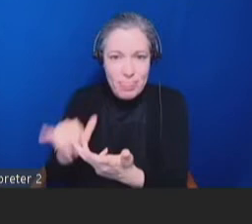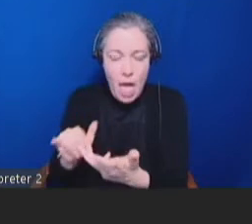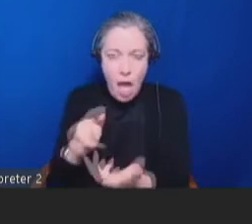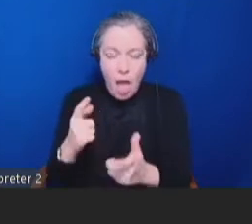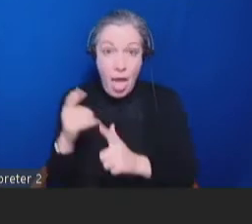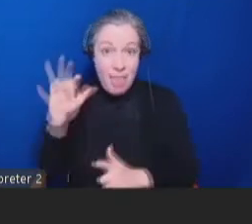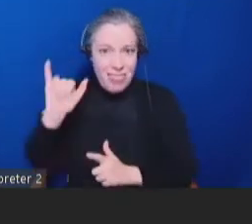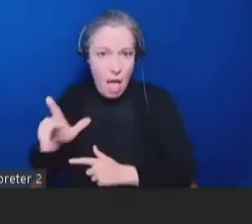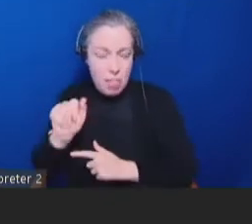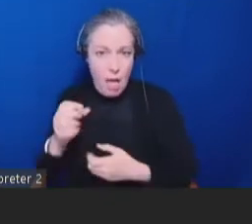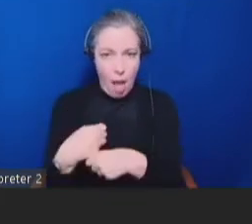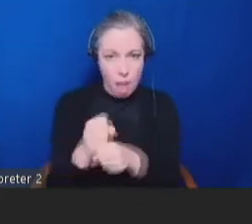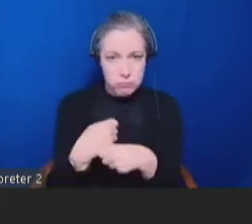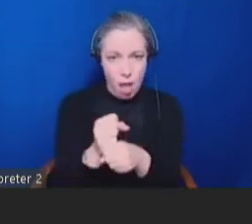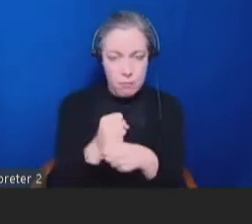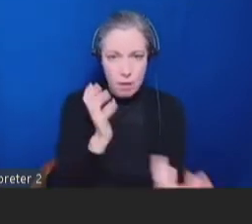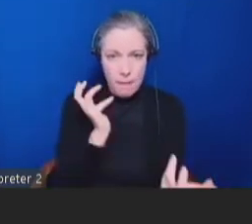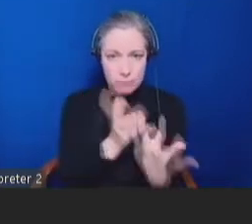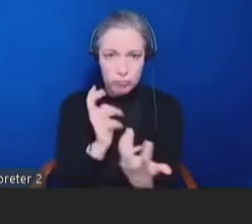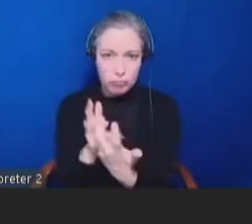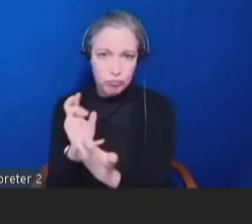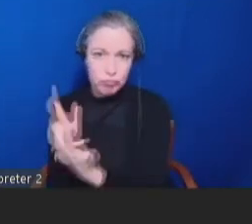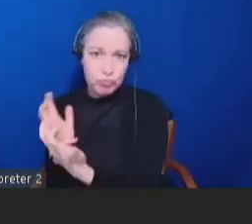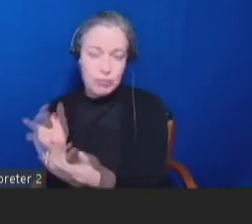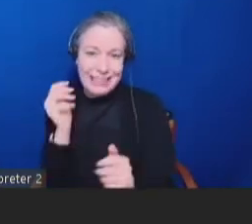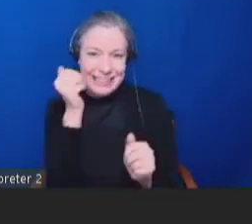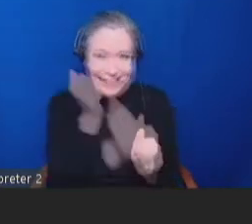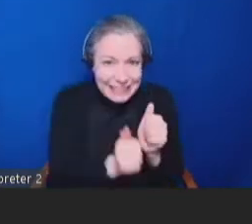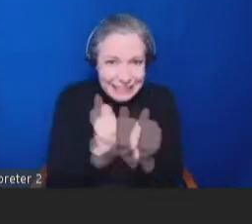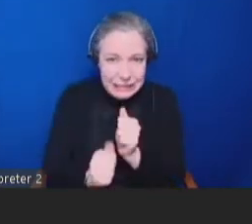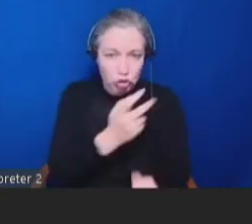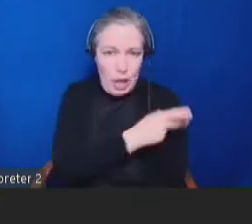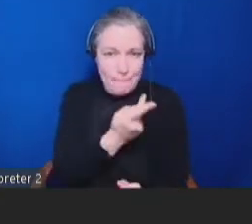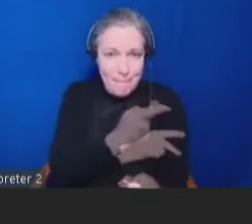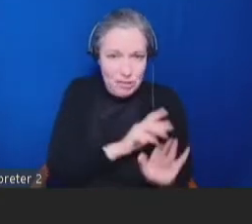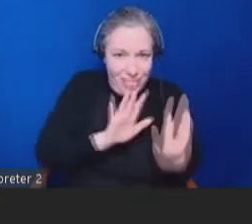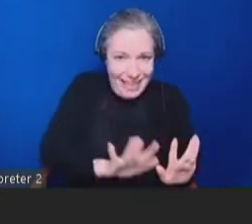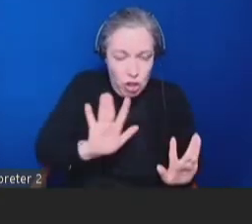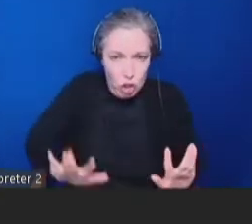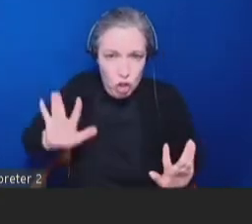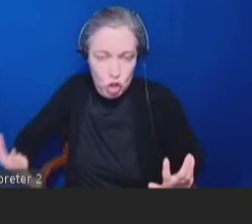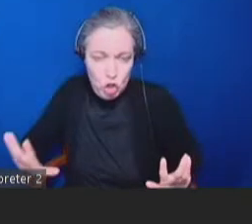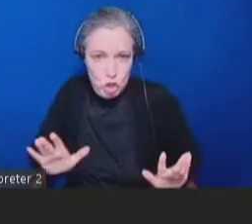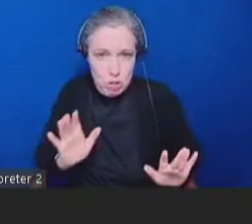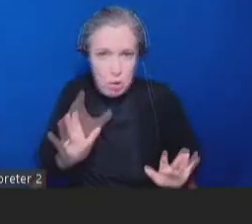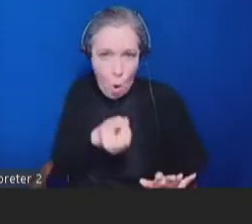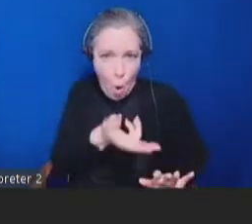These vaccines are made that included up to 20 class one and class two restricted